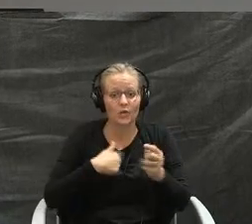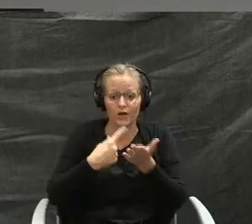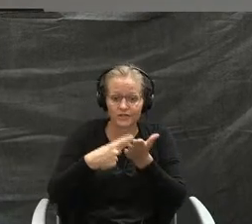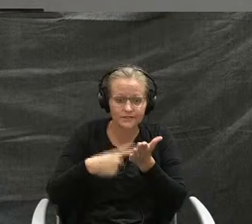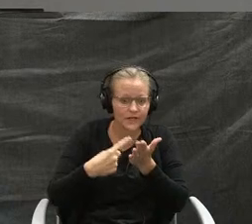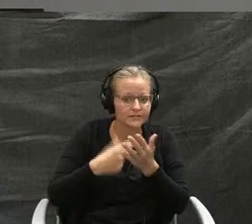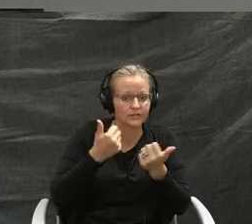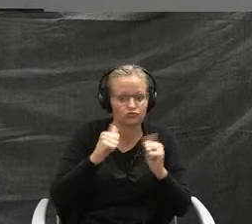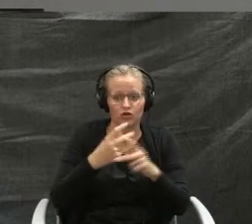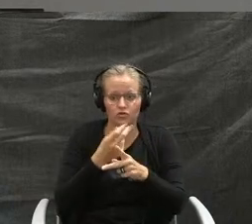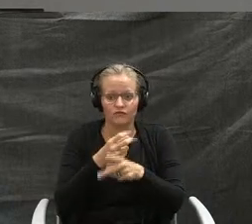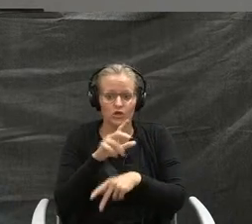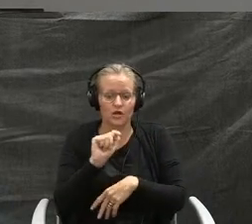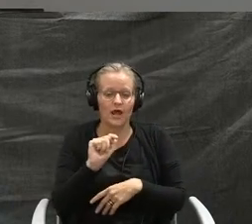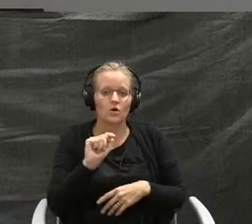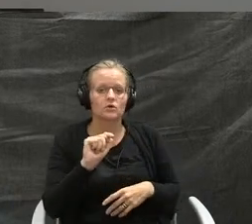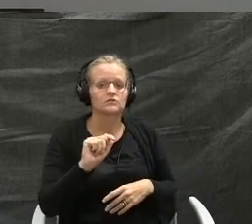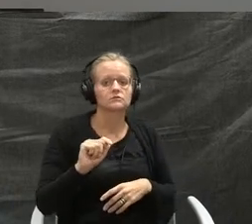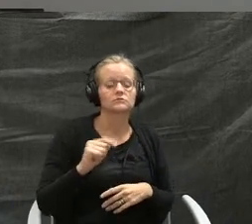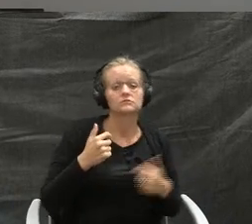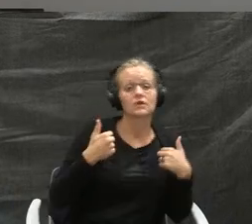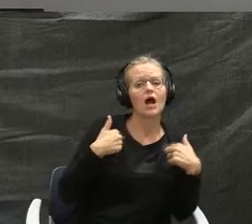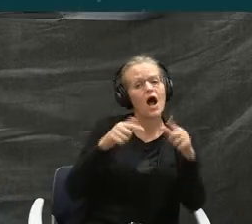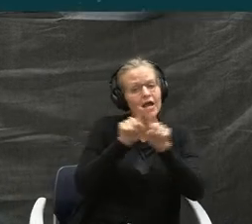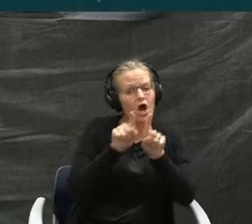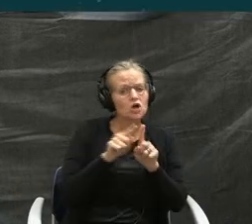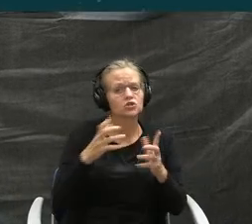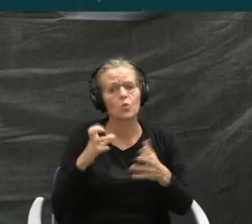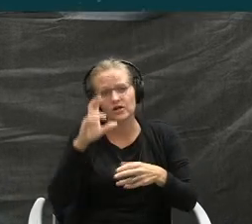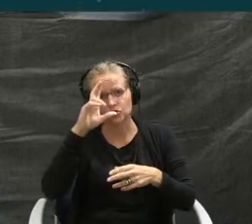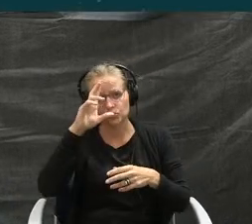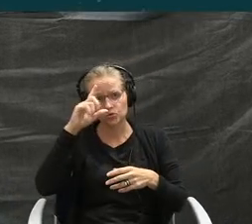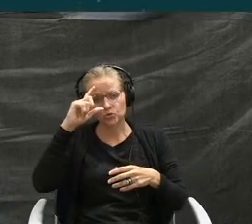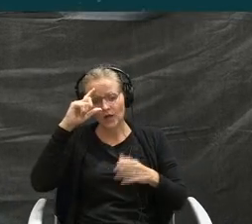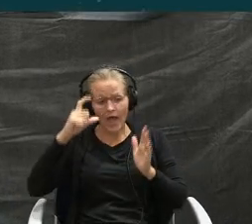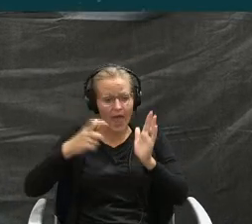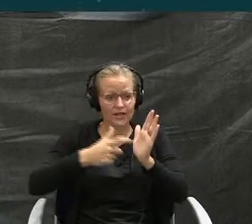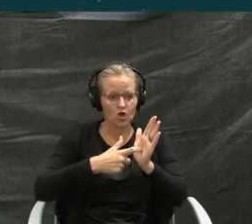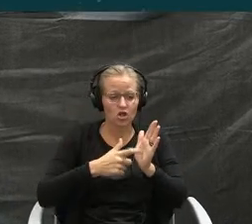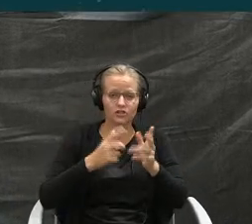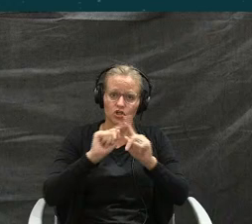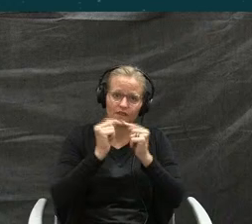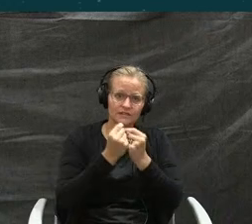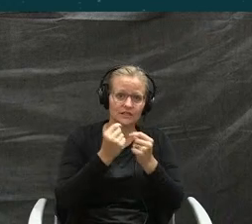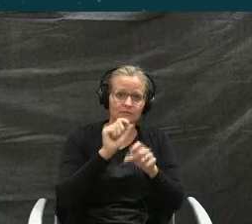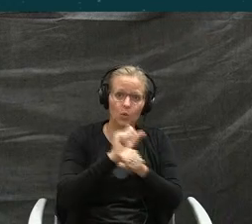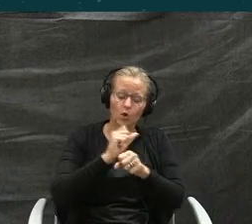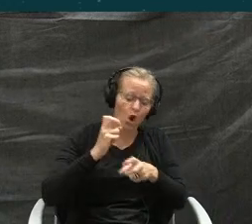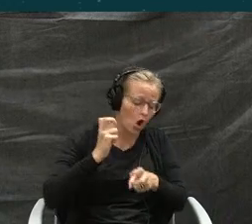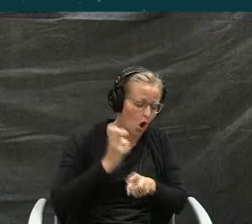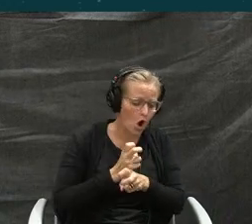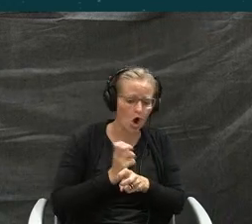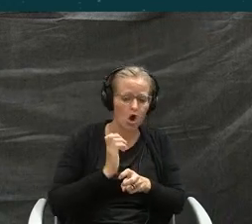would like to acknowledge the team that worked so **** ** this plan. A team of parents, teachers, administrators from